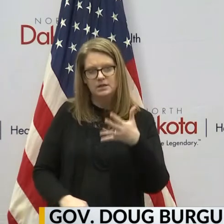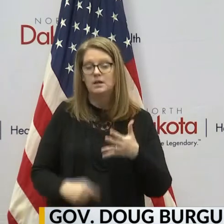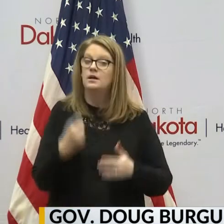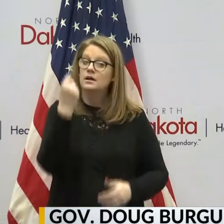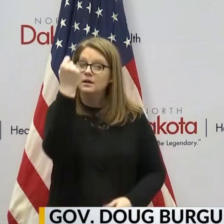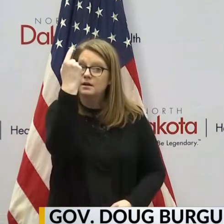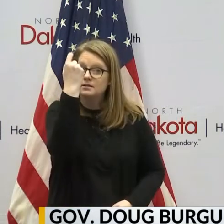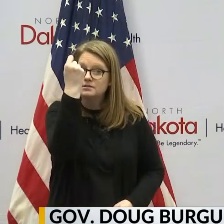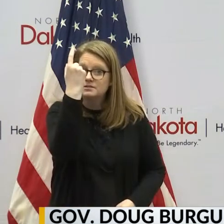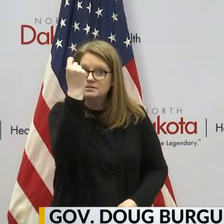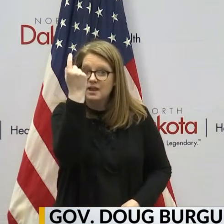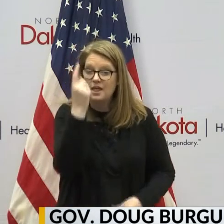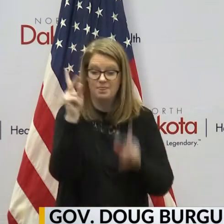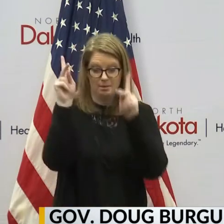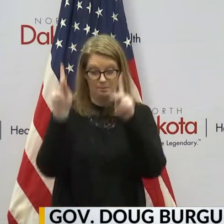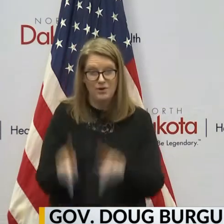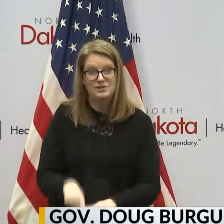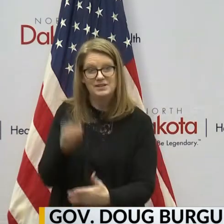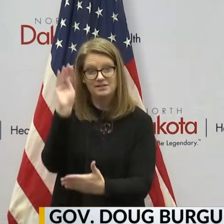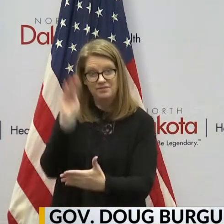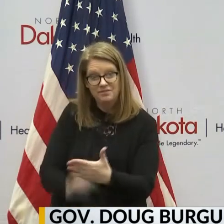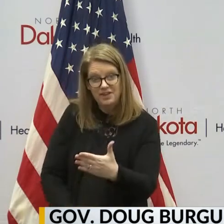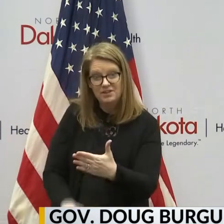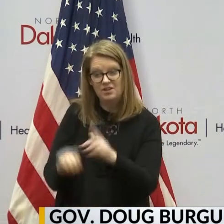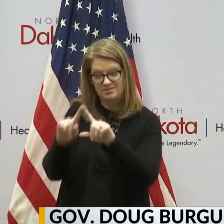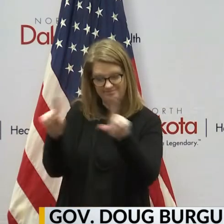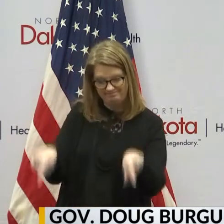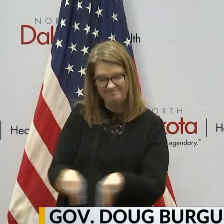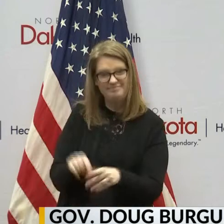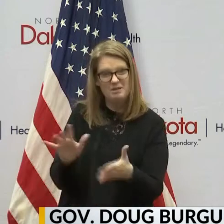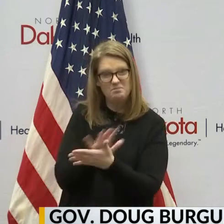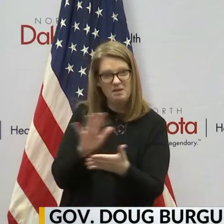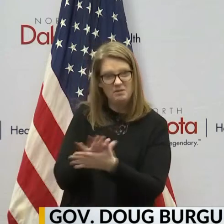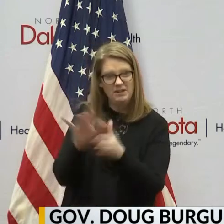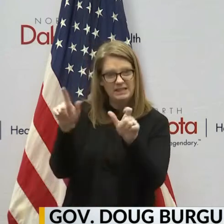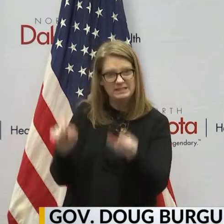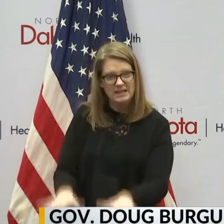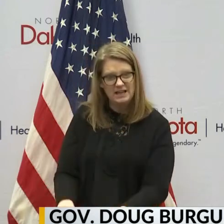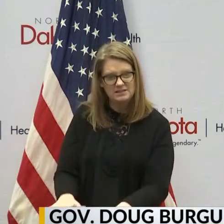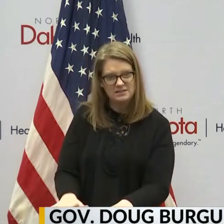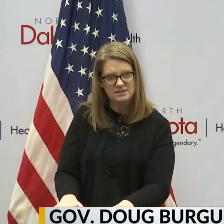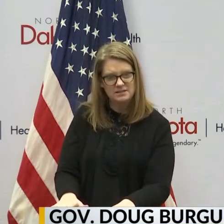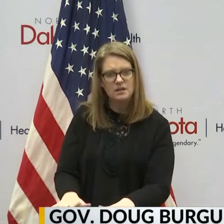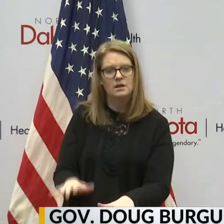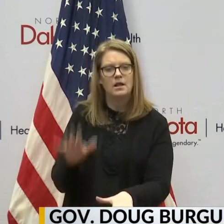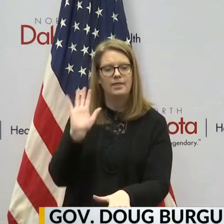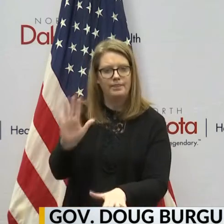AGAIN, CLARIFICATION WHEN WE SAY THEY ARE FROM THOSE